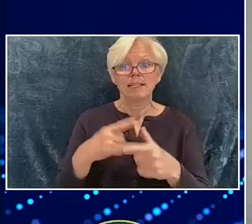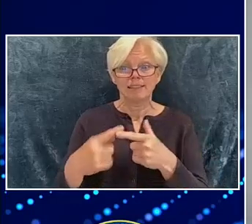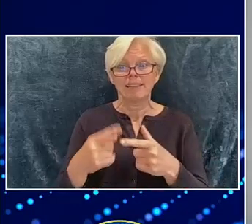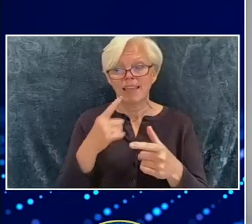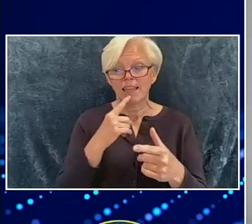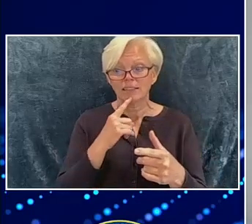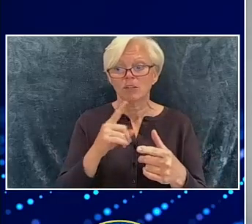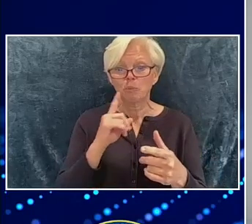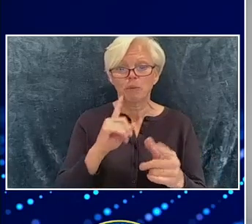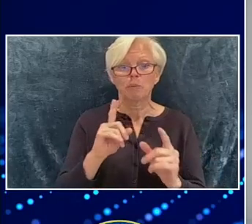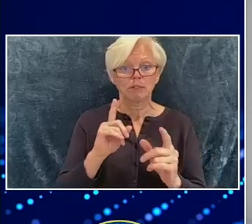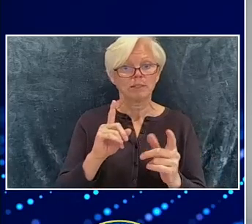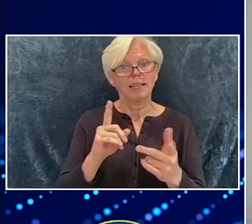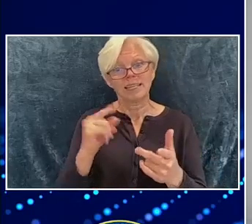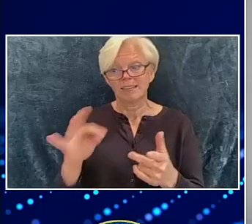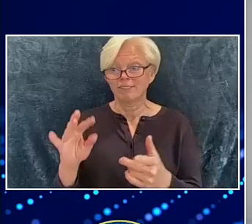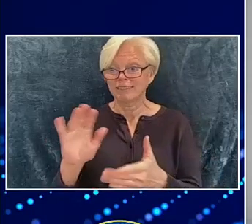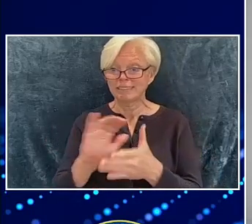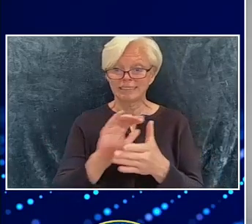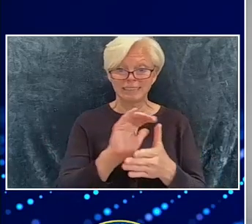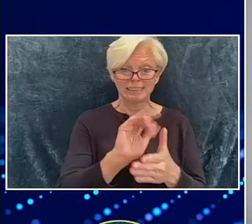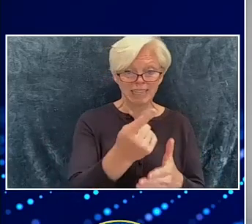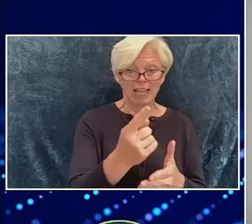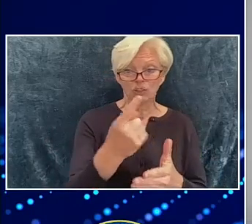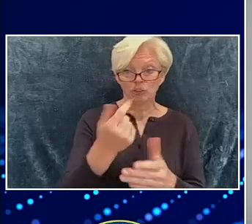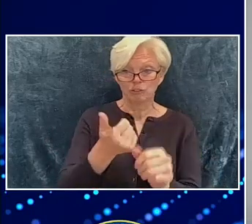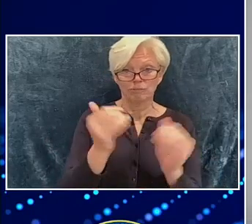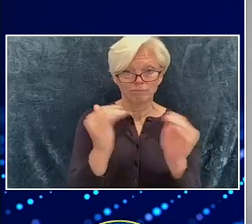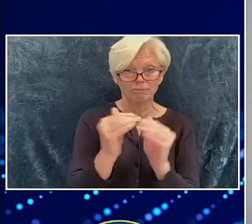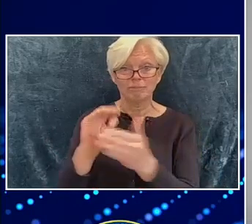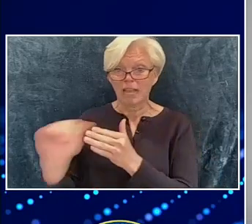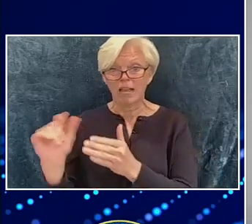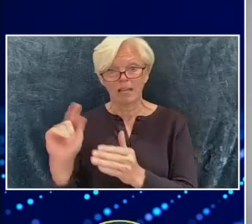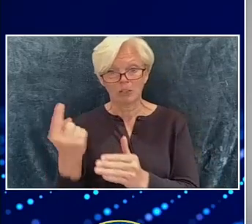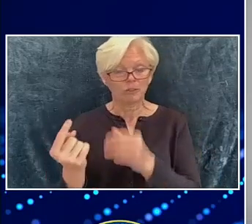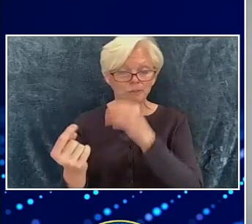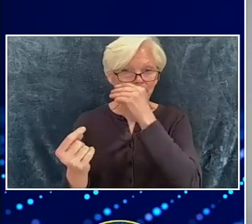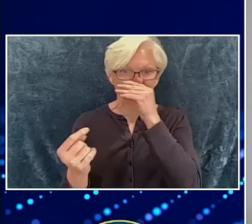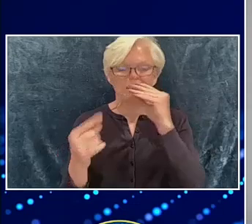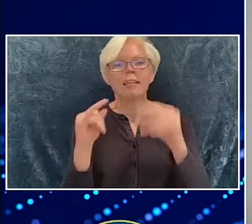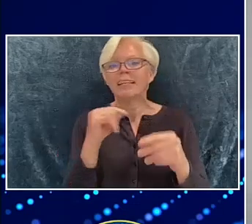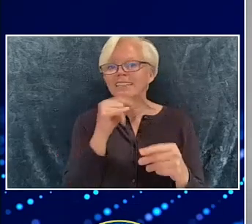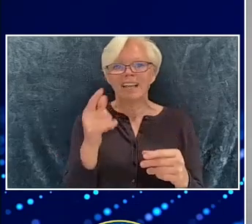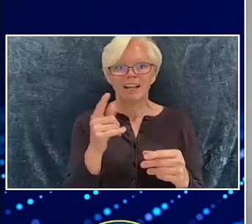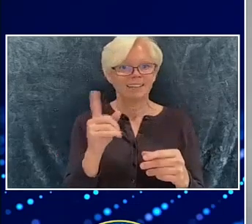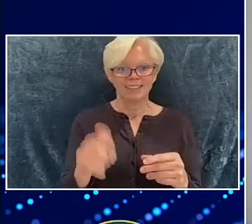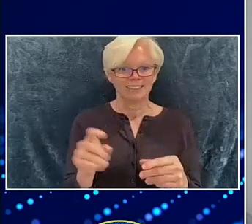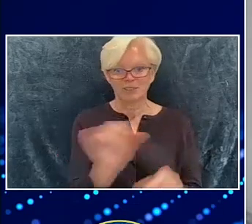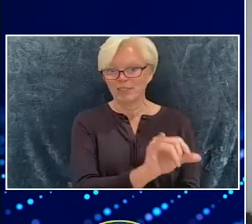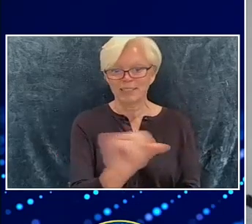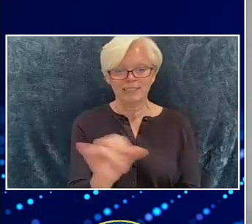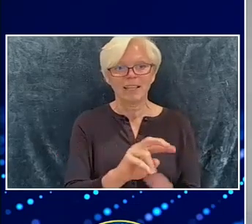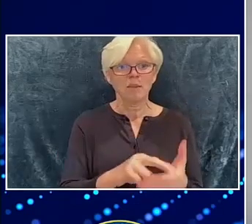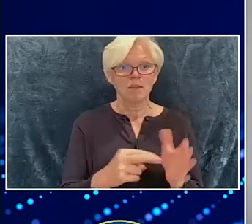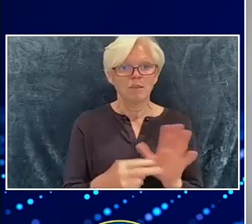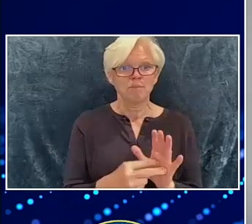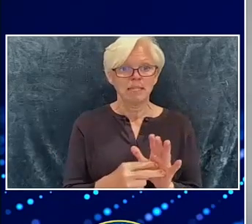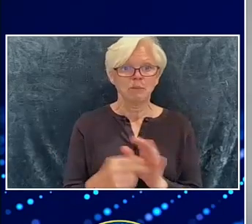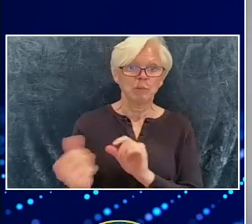world where they're not necessarily mathematically the same would mean that we would all change. Students would lose out